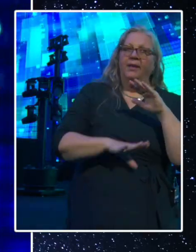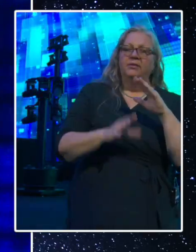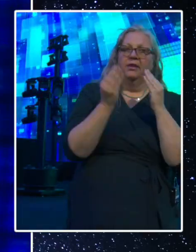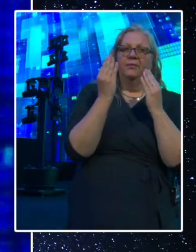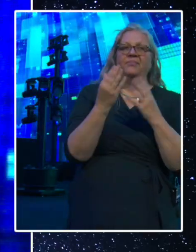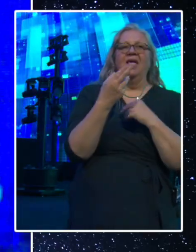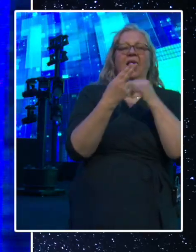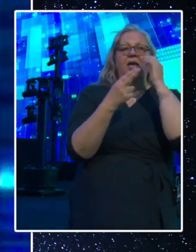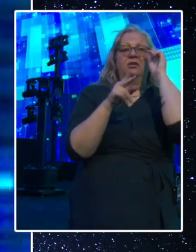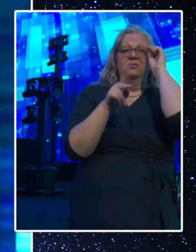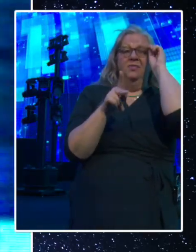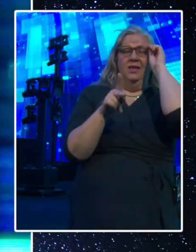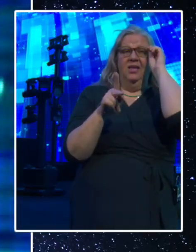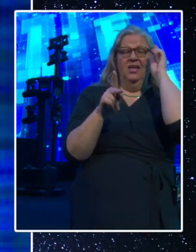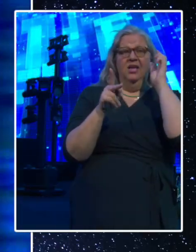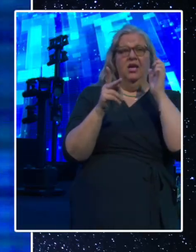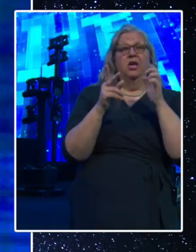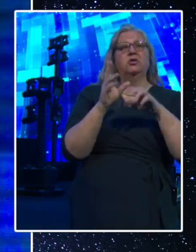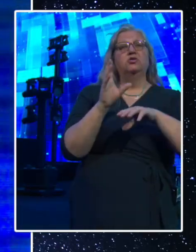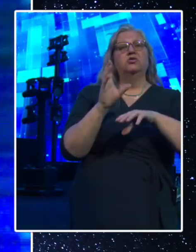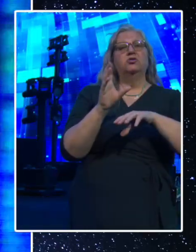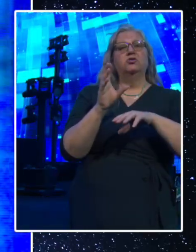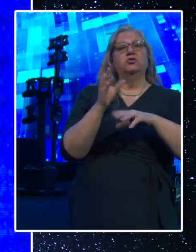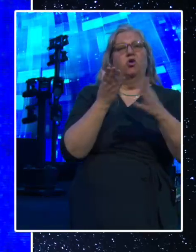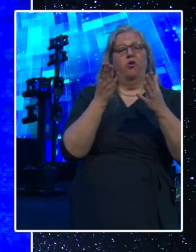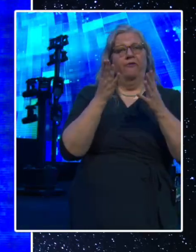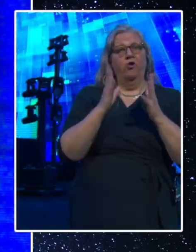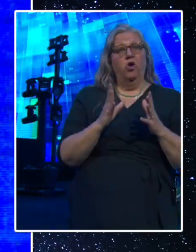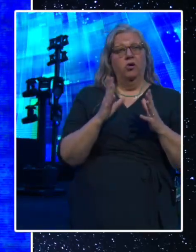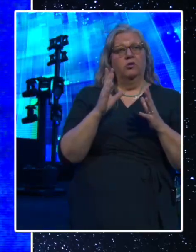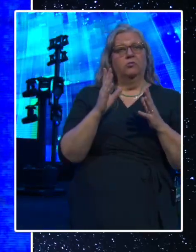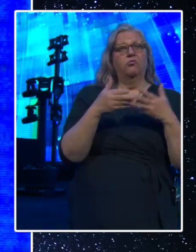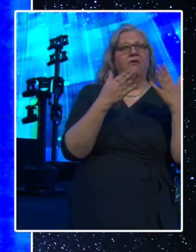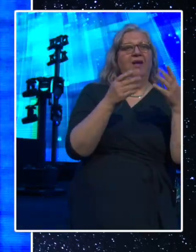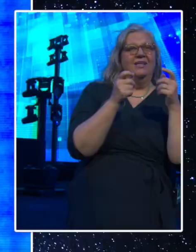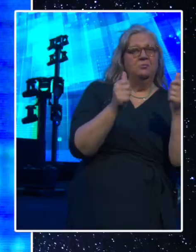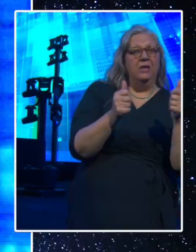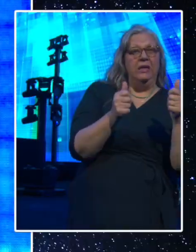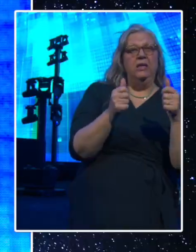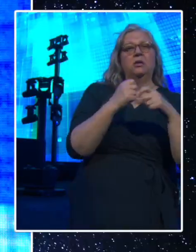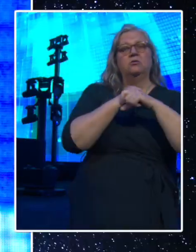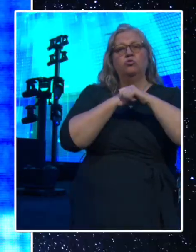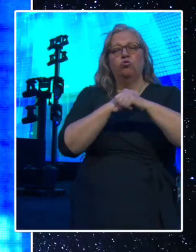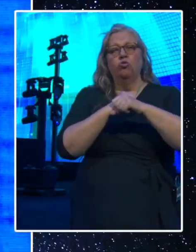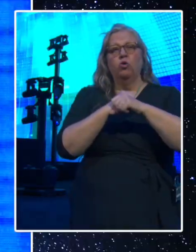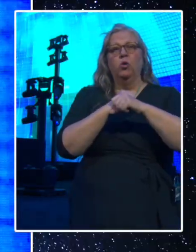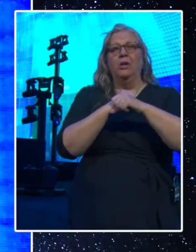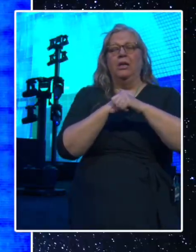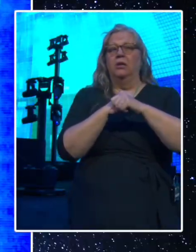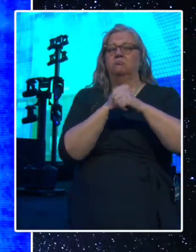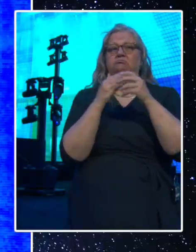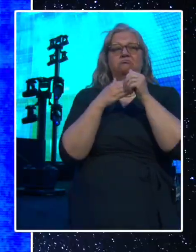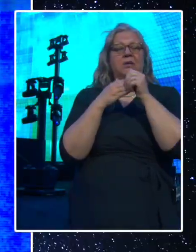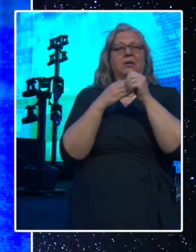The bottom line is that HPE ProLiant servers deliver the speed, industry-leading security features